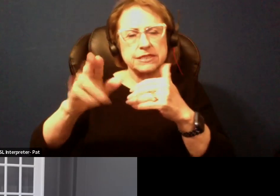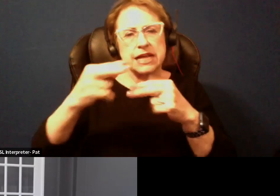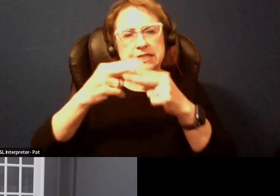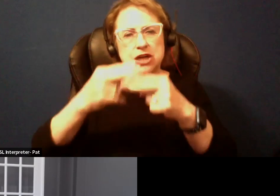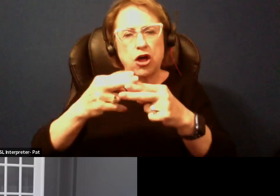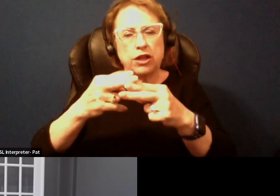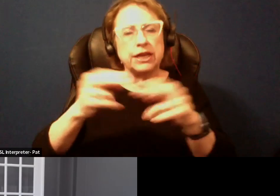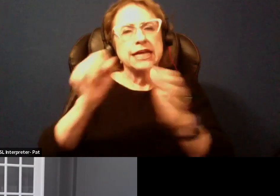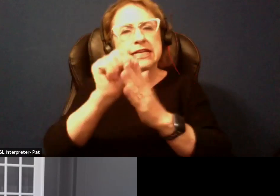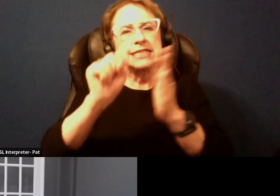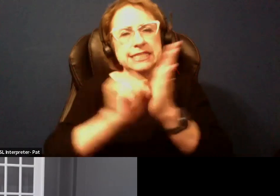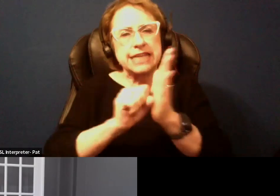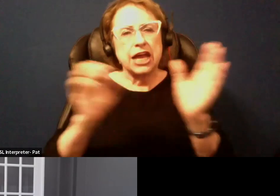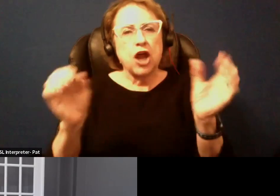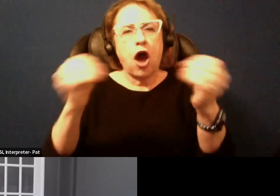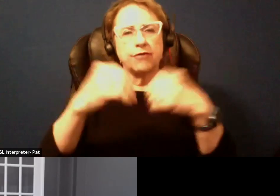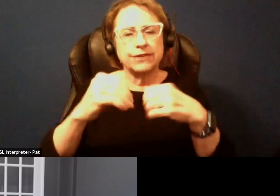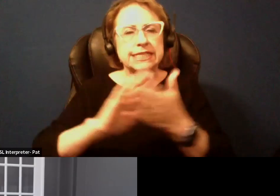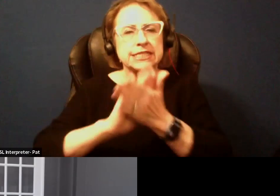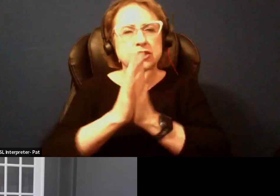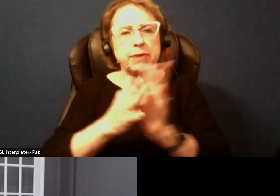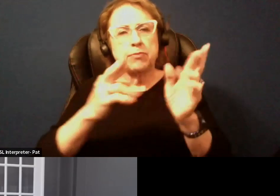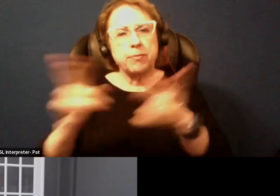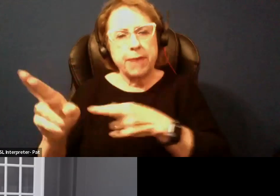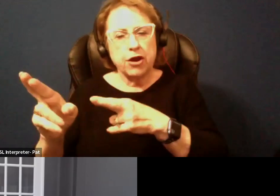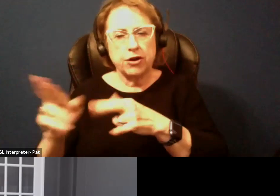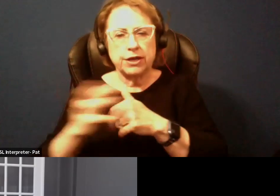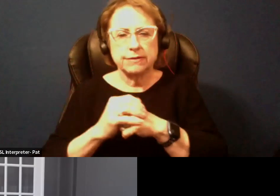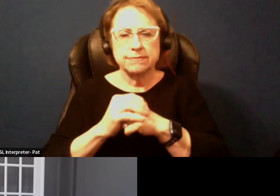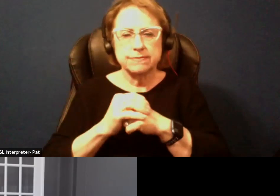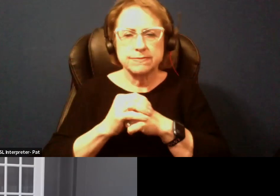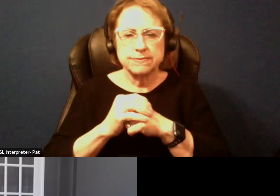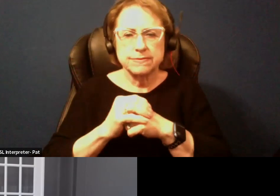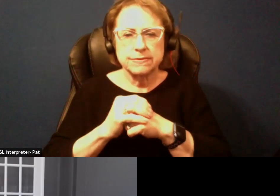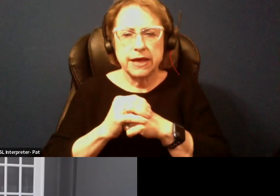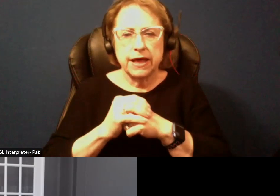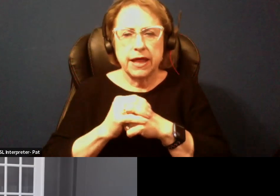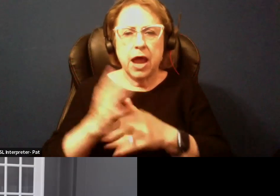prepared for the BEAD programs, part of BEAD when the eligible expenses is workforce development.